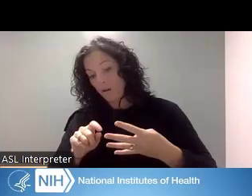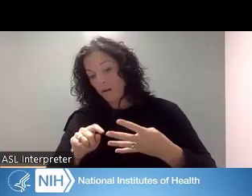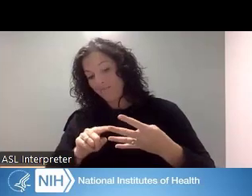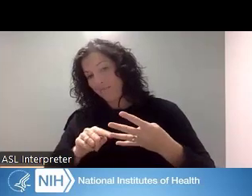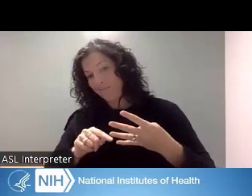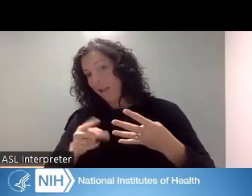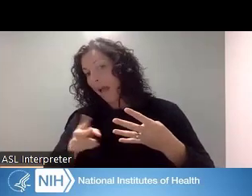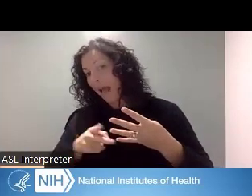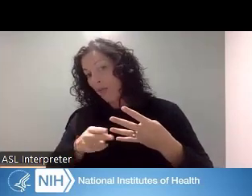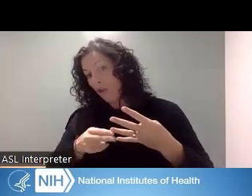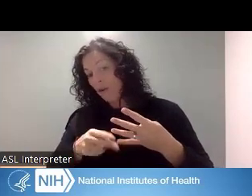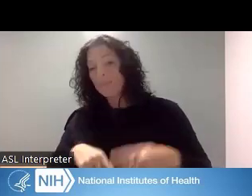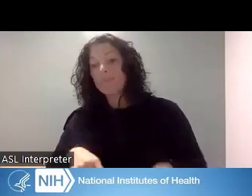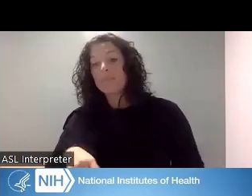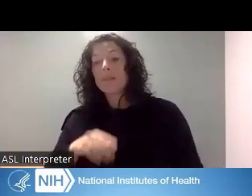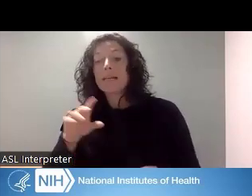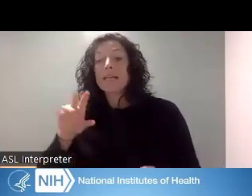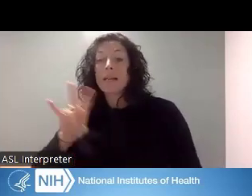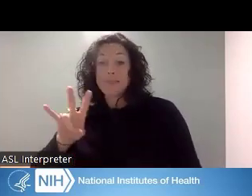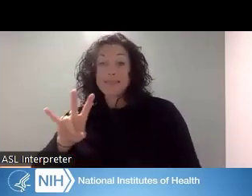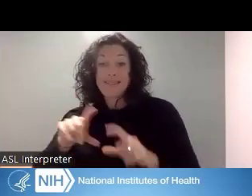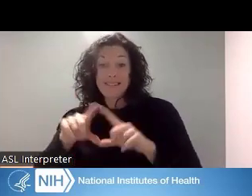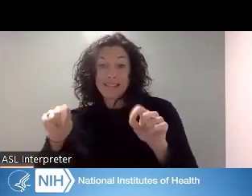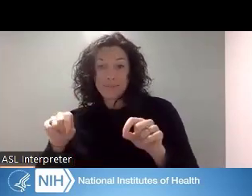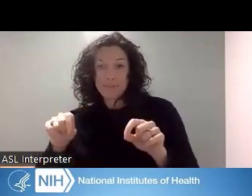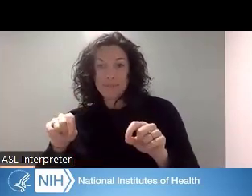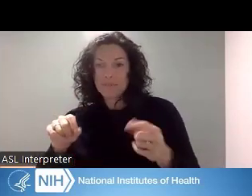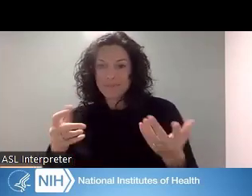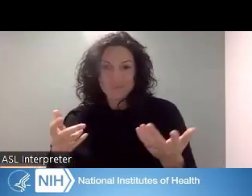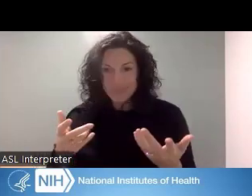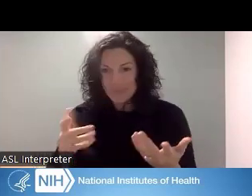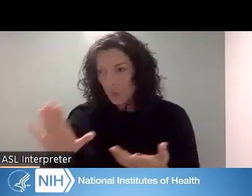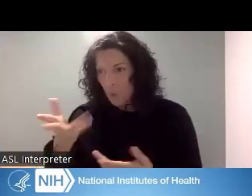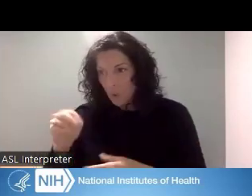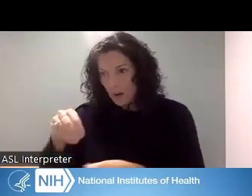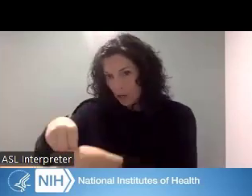Field 7, the basis of accounting that you use in your own internal accounting system